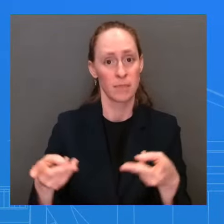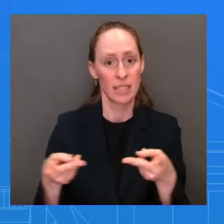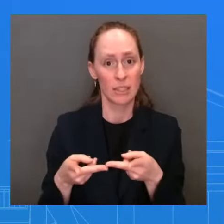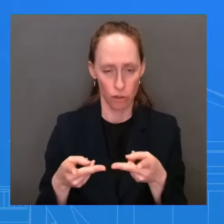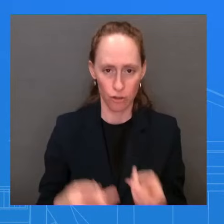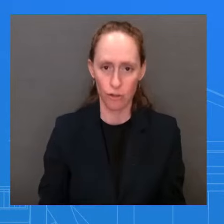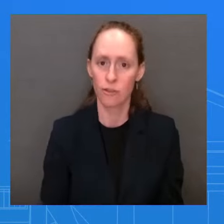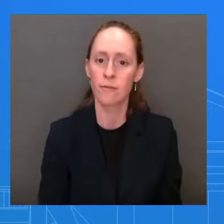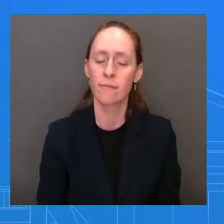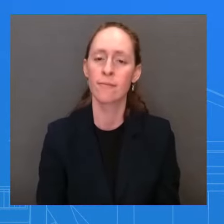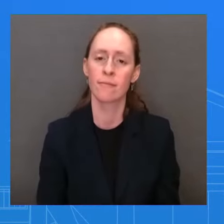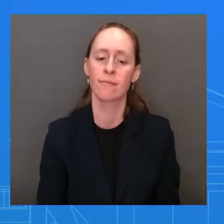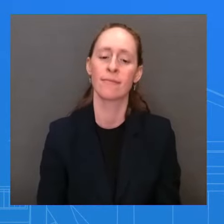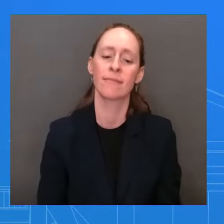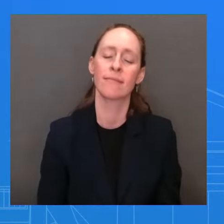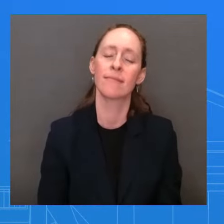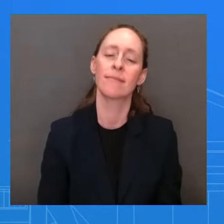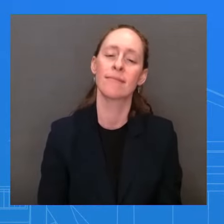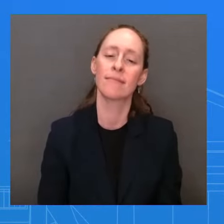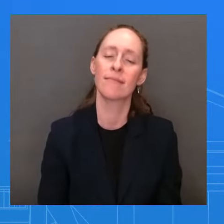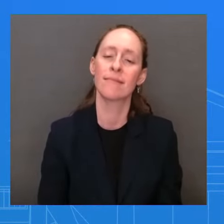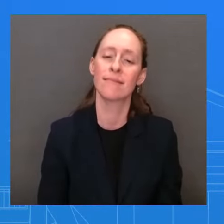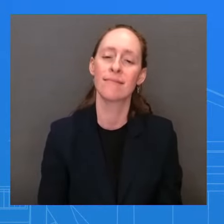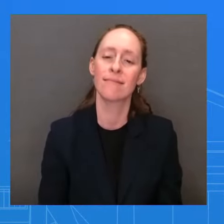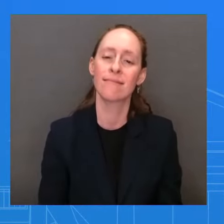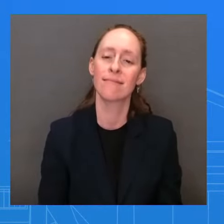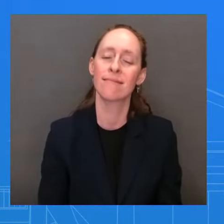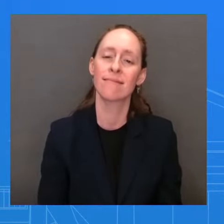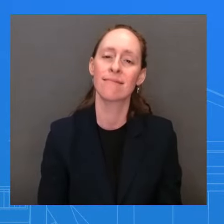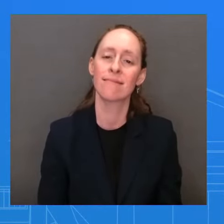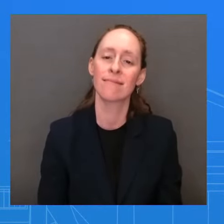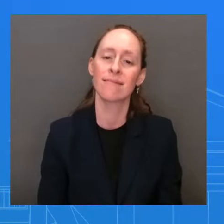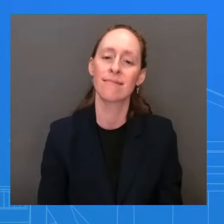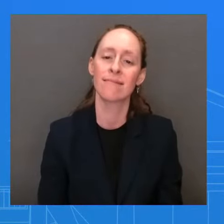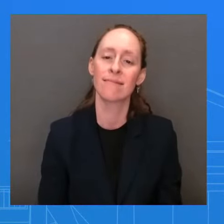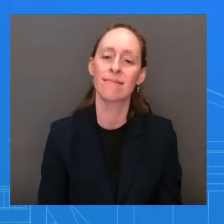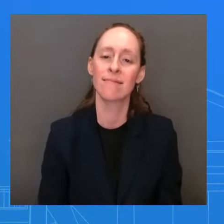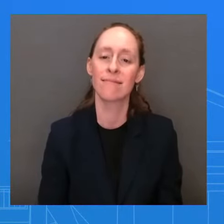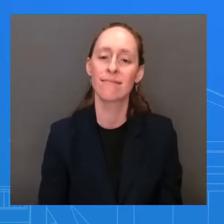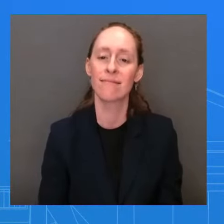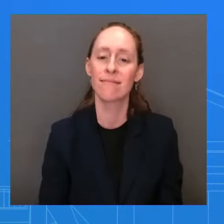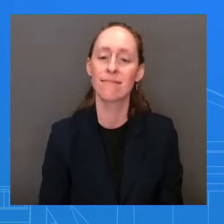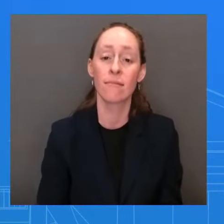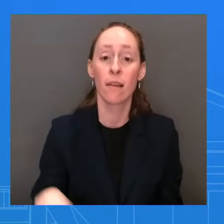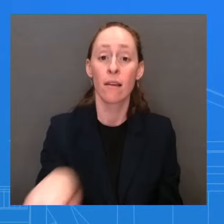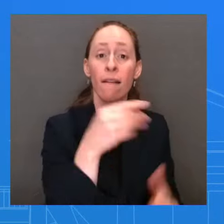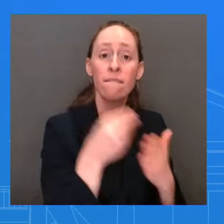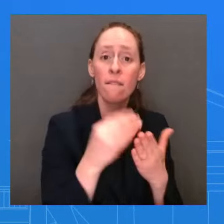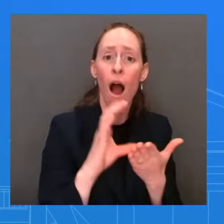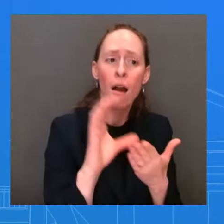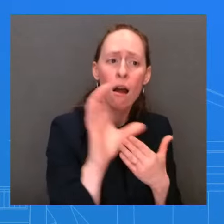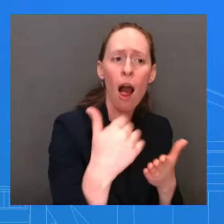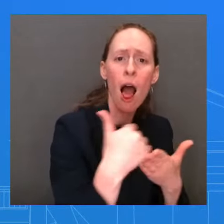gut funding for schools serving low-income students, slash mental health and violence prevention services,